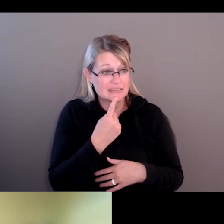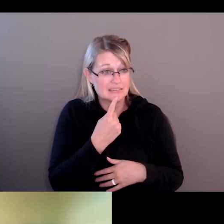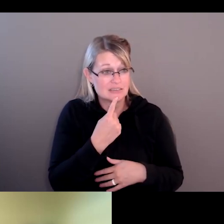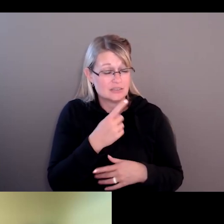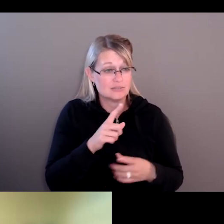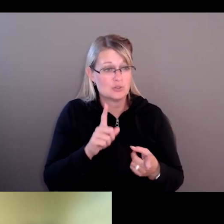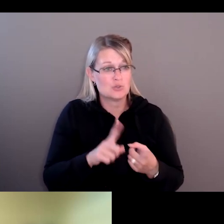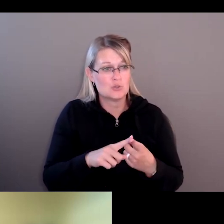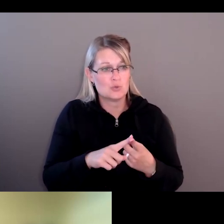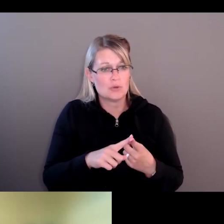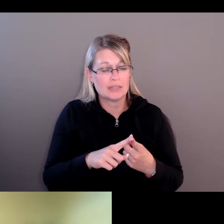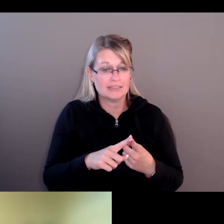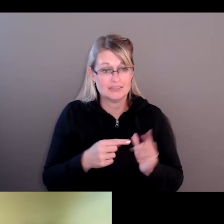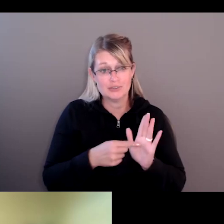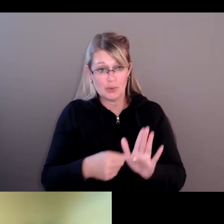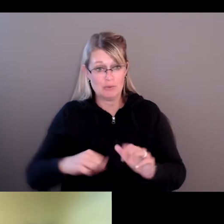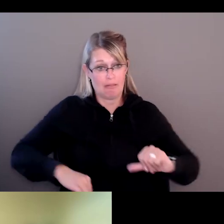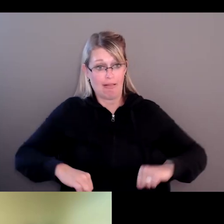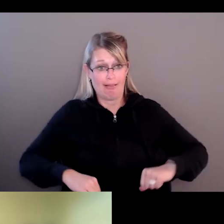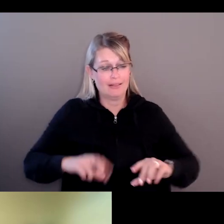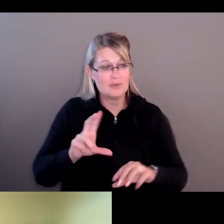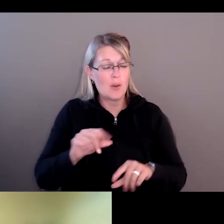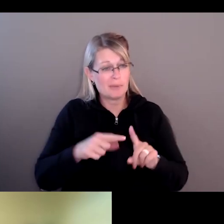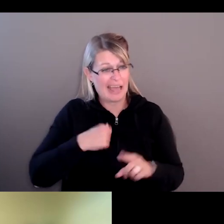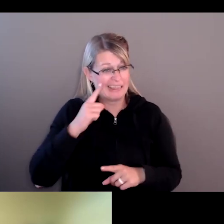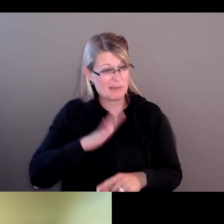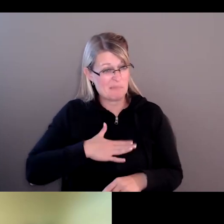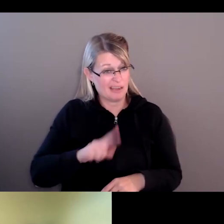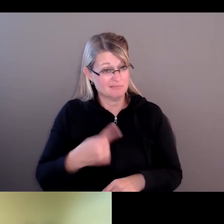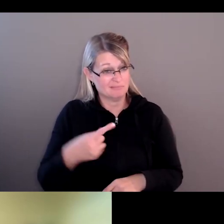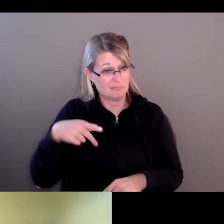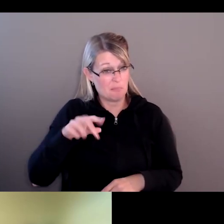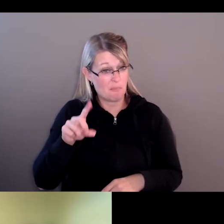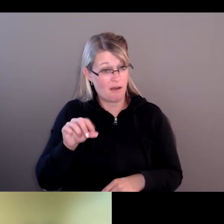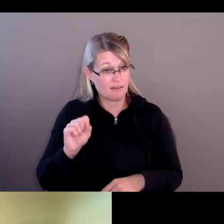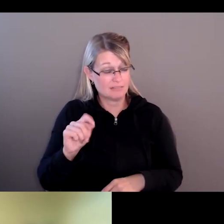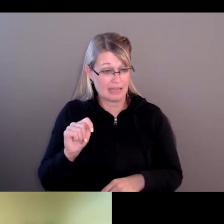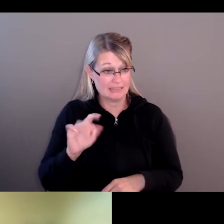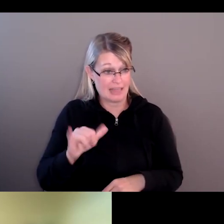boost my ego, but I really think that my podcast is the only resource out there that I am aware of.